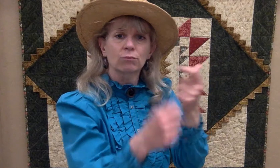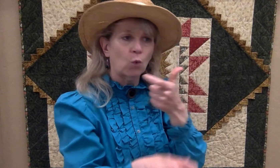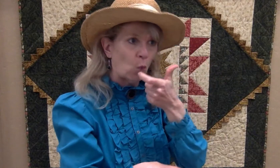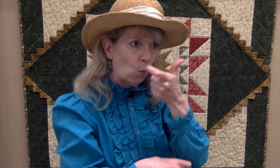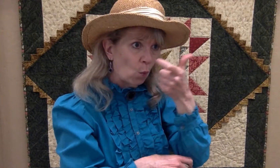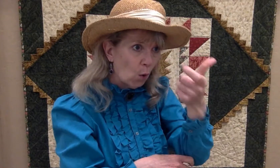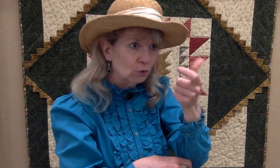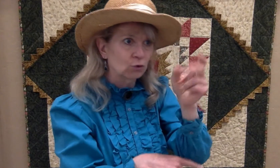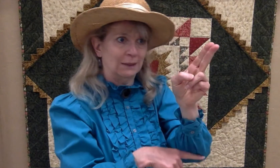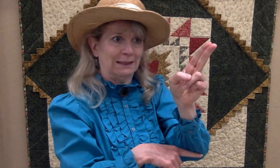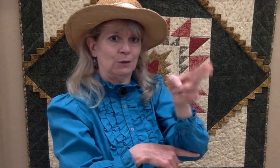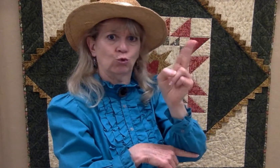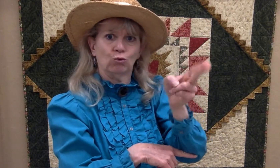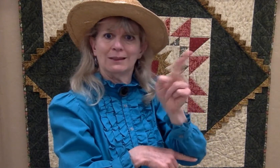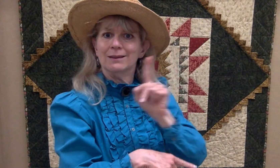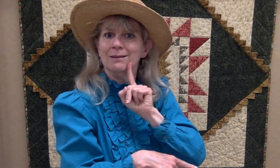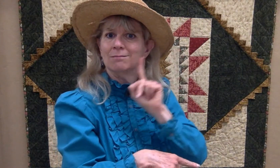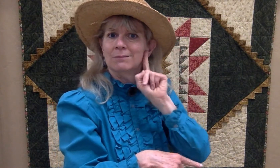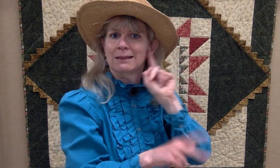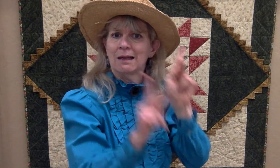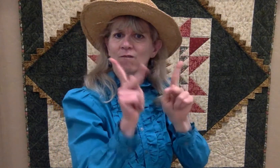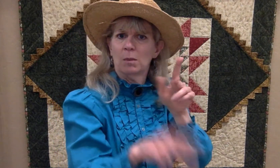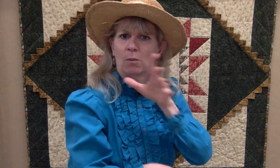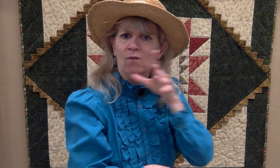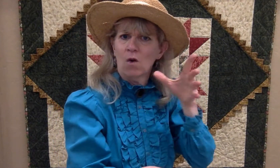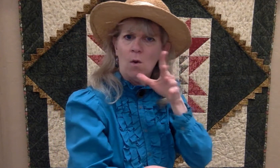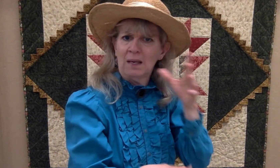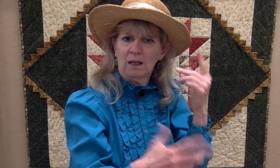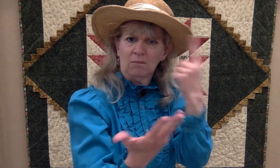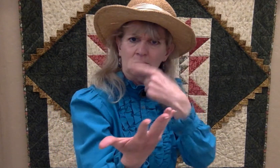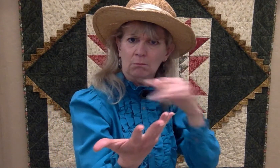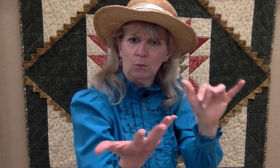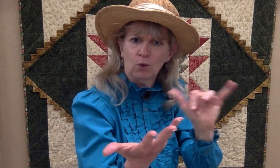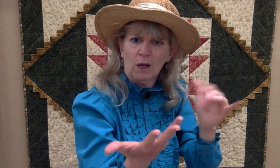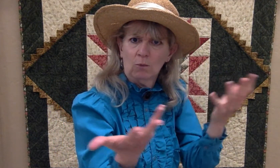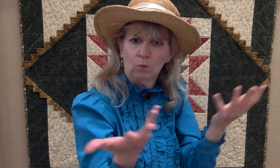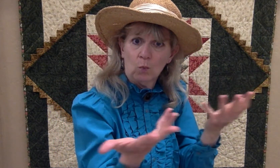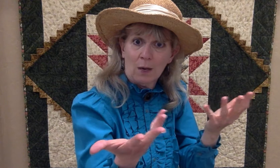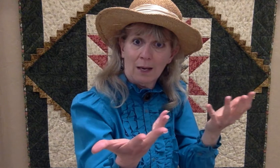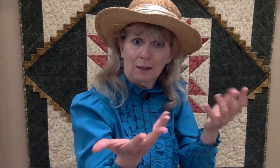the history of Deaf people farming for a living.